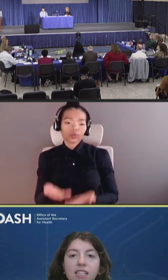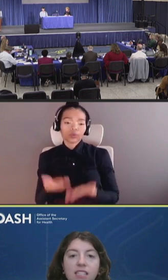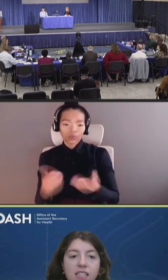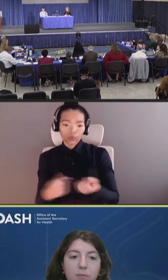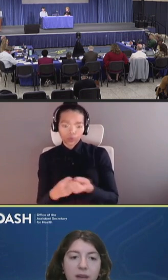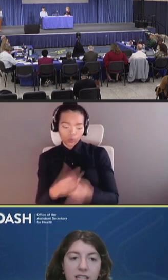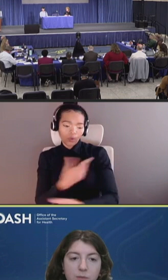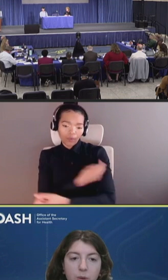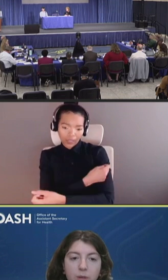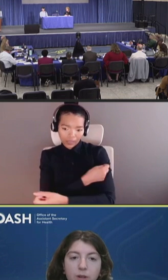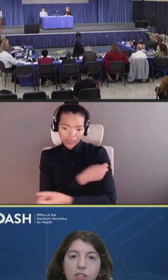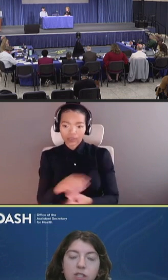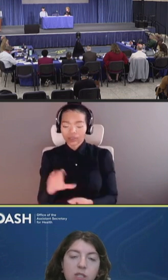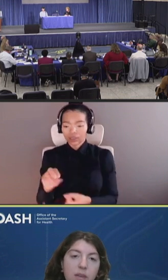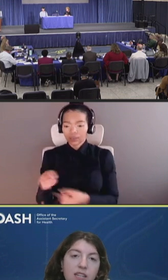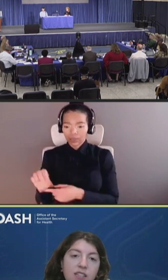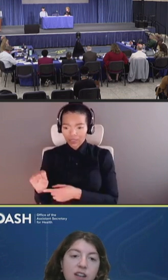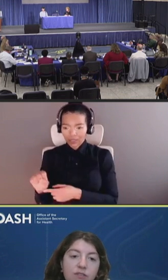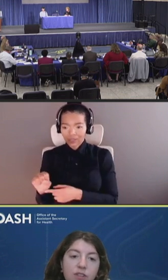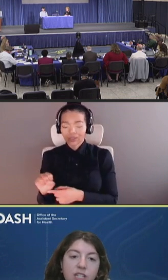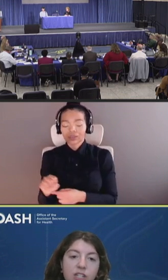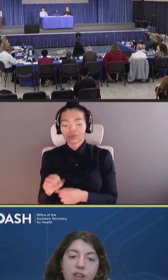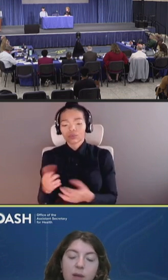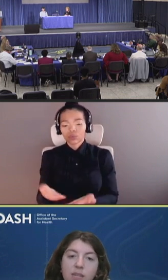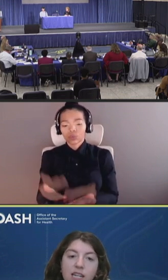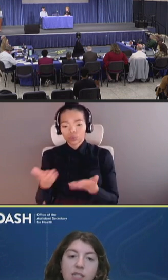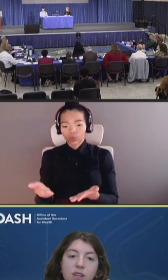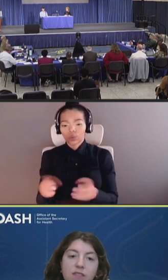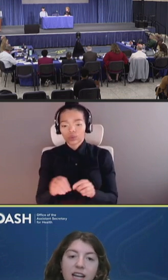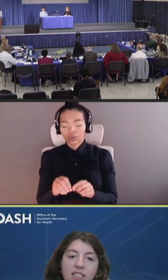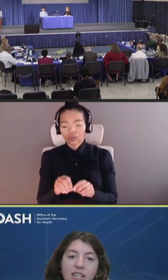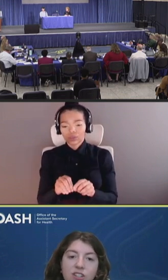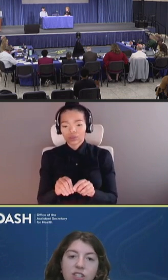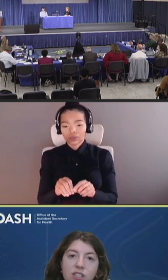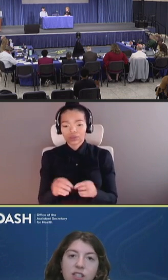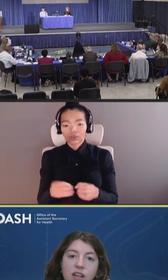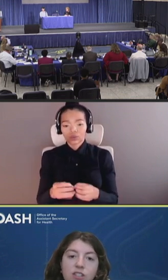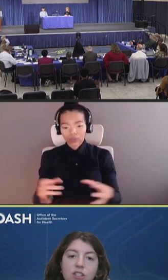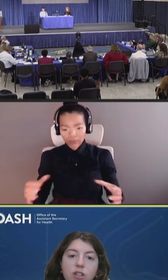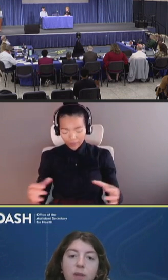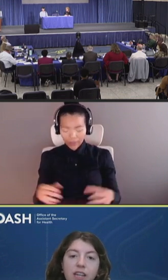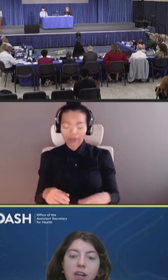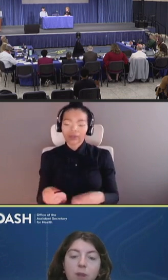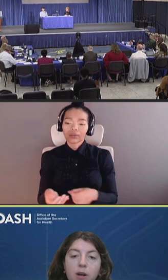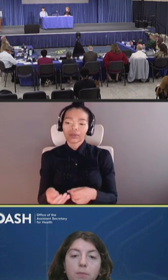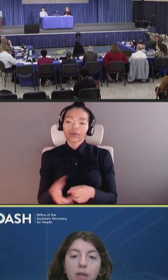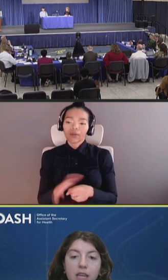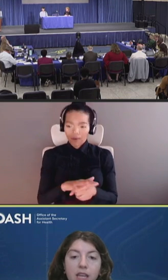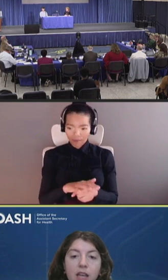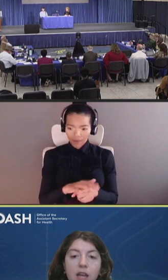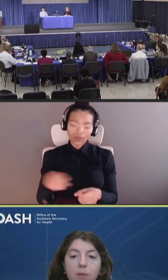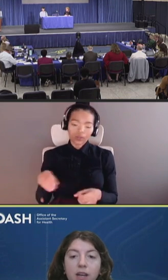CMS proposed to expand coverage of hepatitis B vaccinations under Medicare Part B by